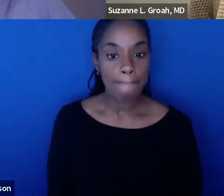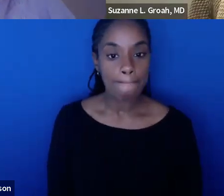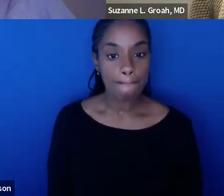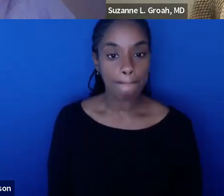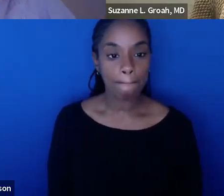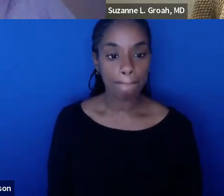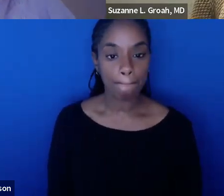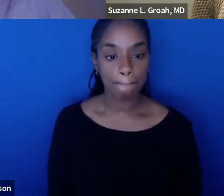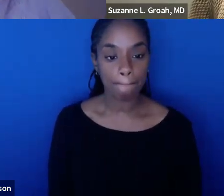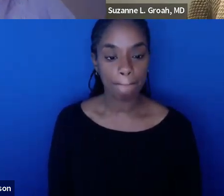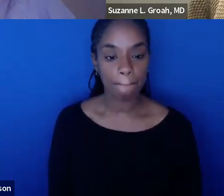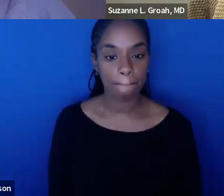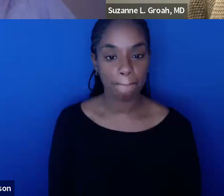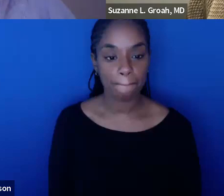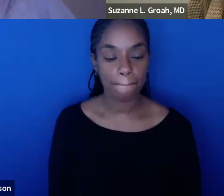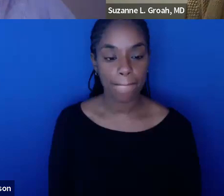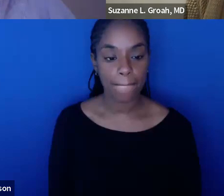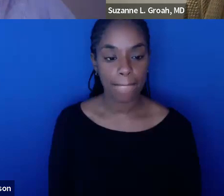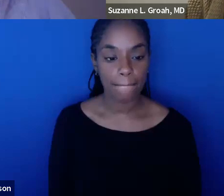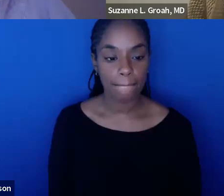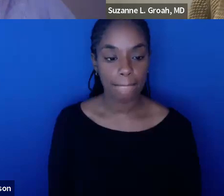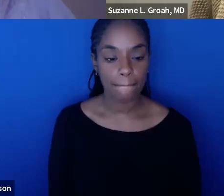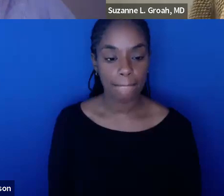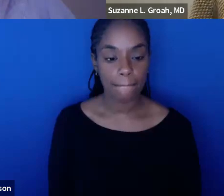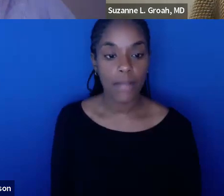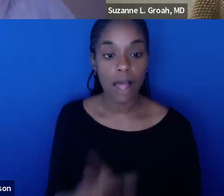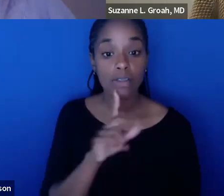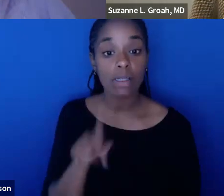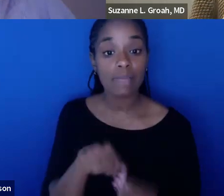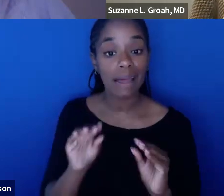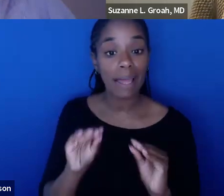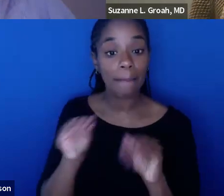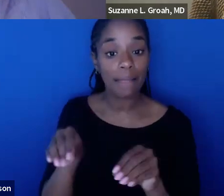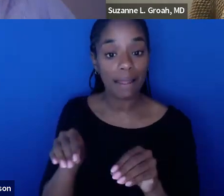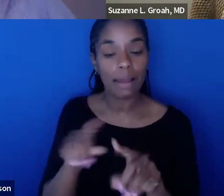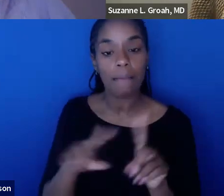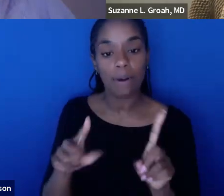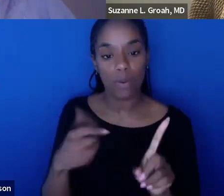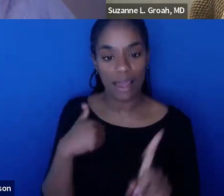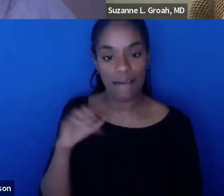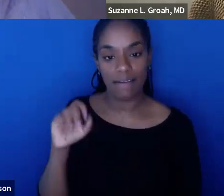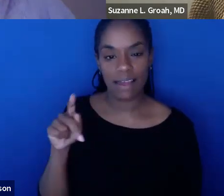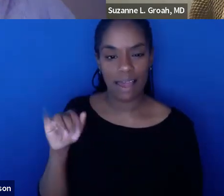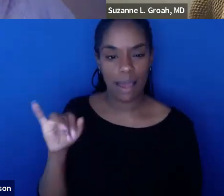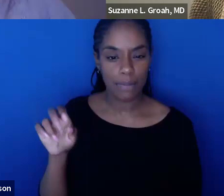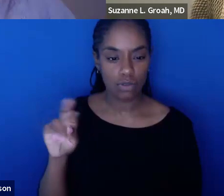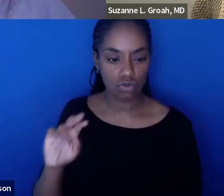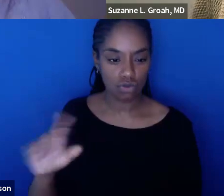I talked about it in terms of there's an implanted device, but then there's also epidurals like transcutaneous epidural stim where